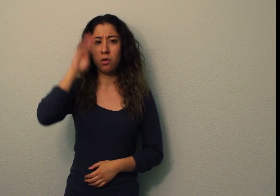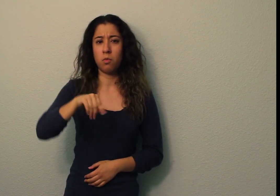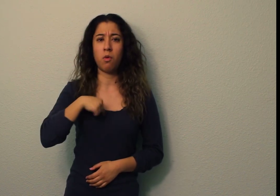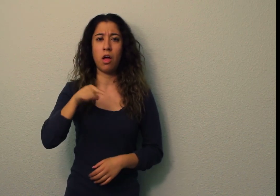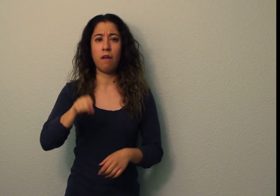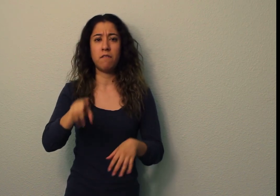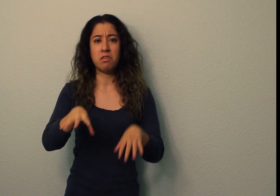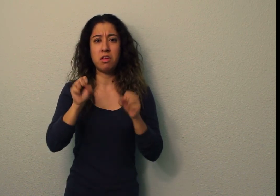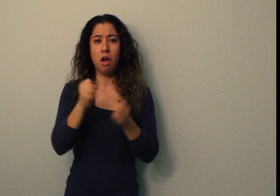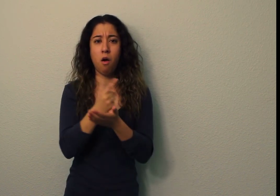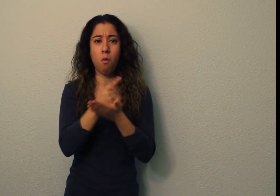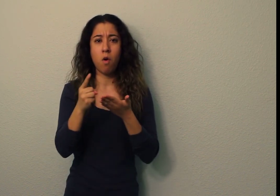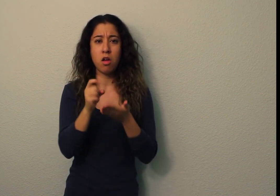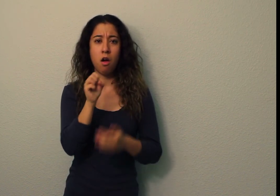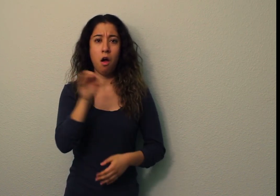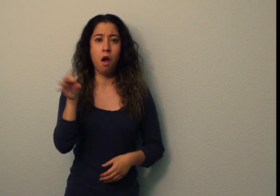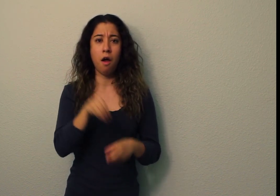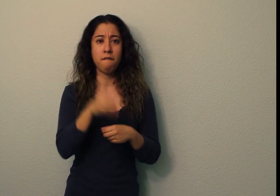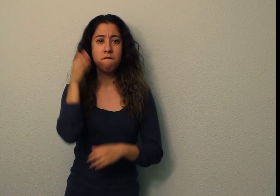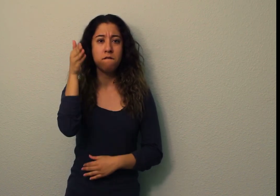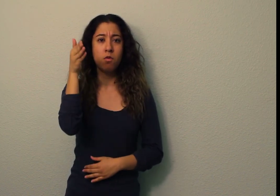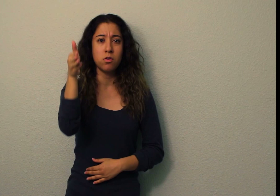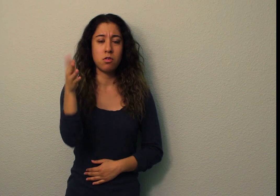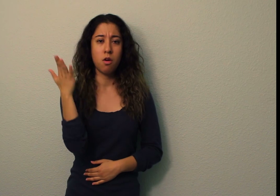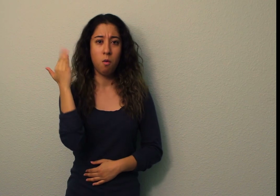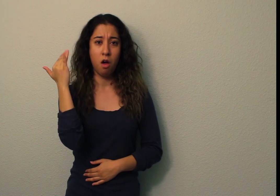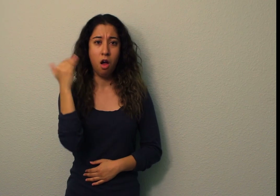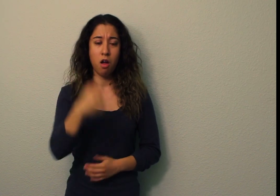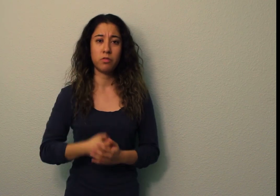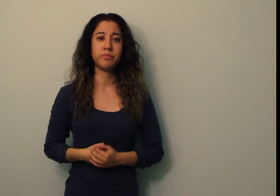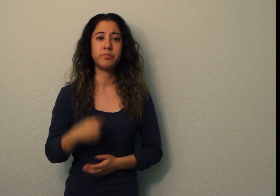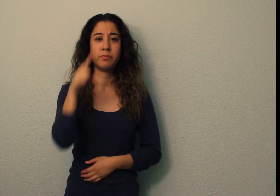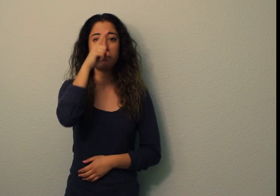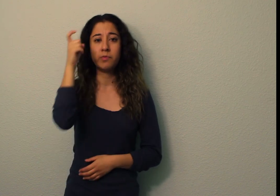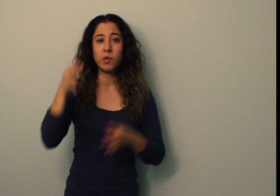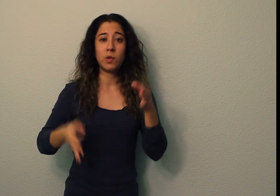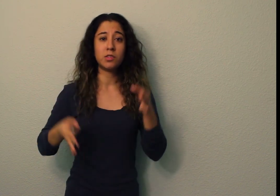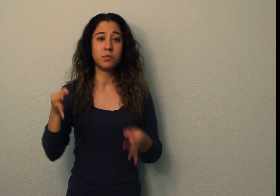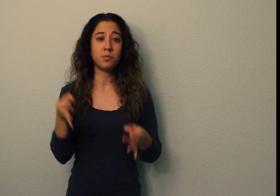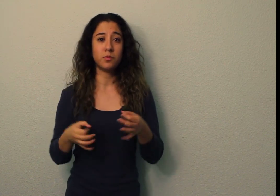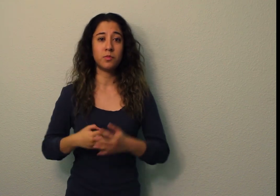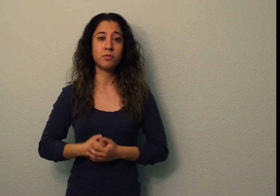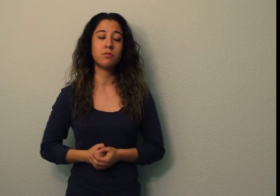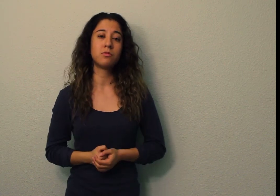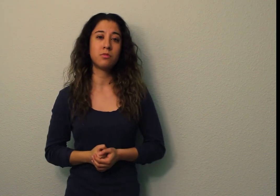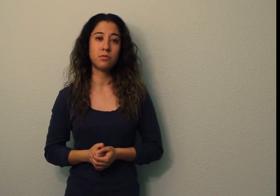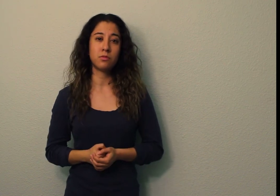as I knew I’d have to take weeks off in the future for the hearing and trial